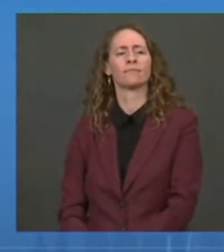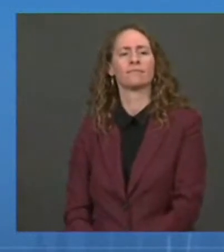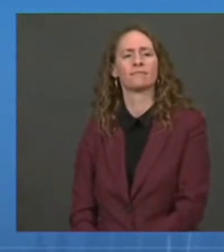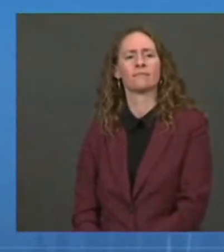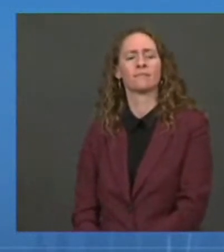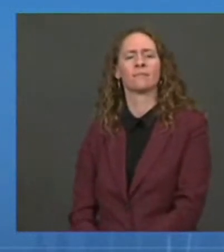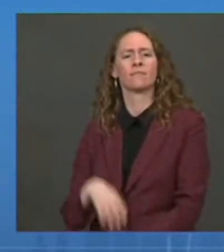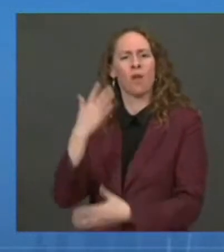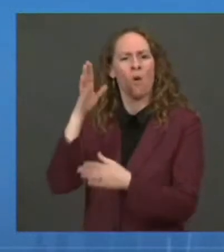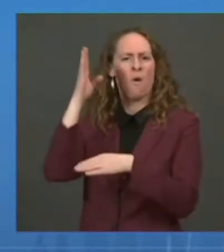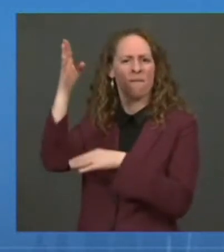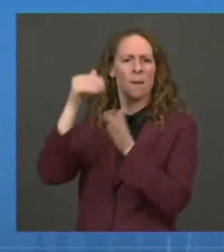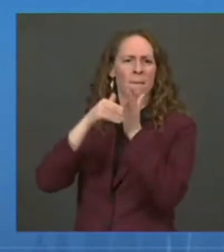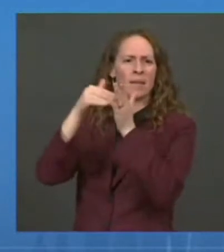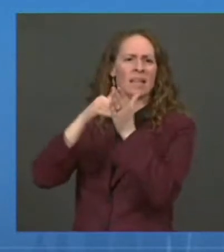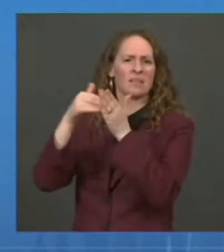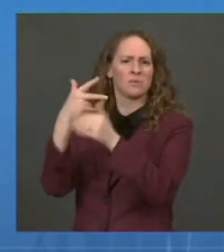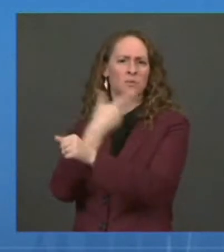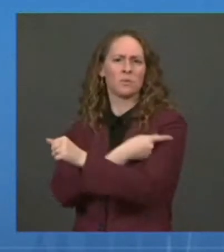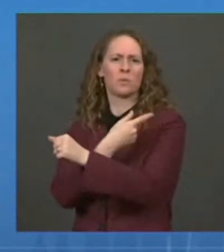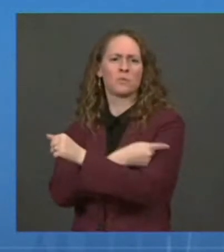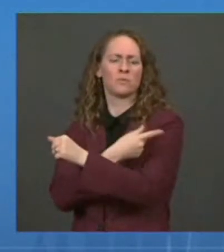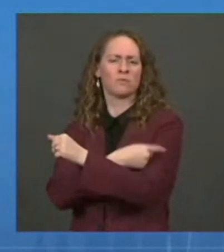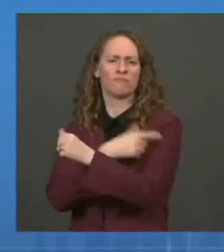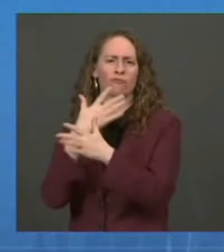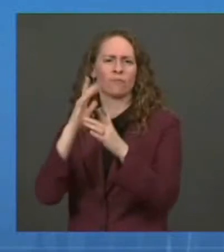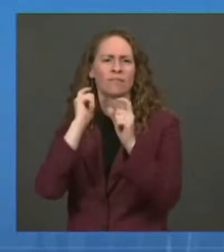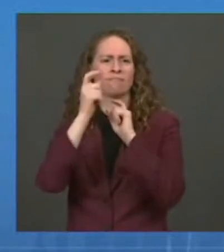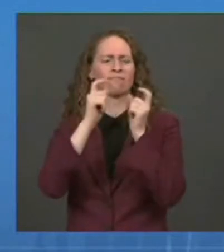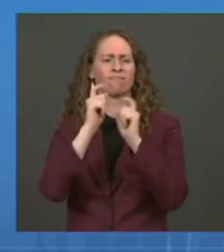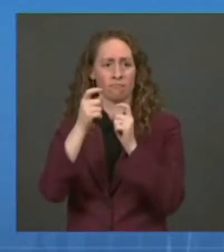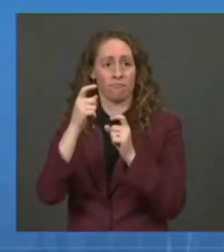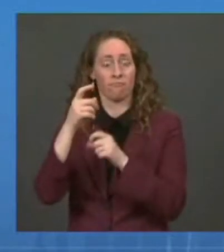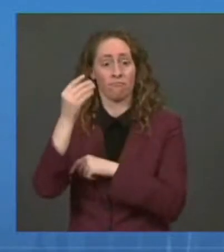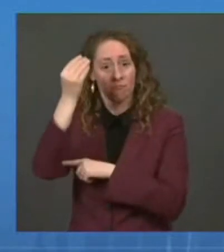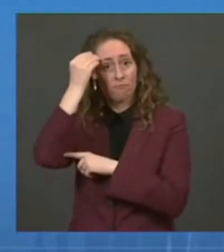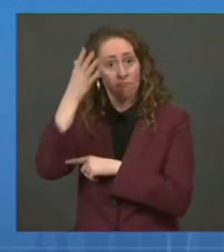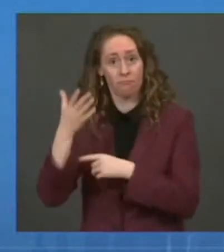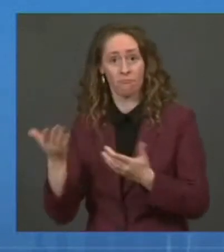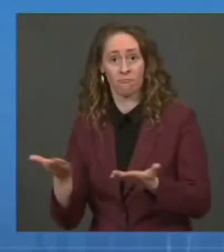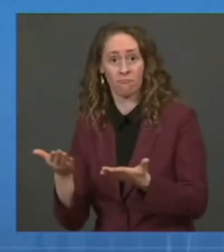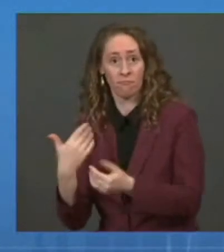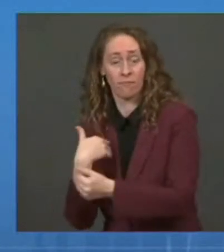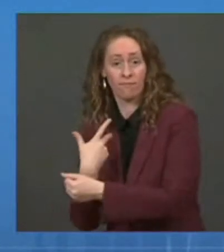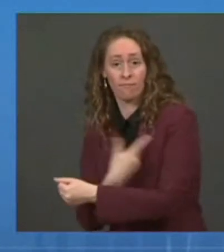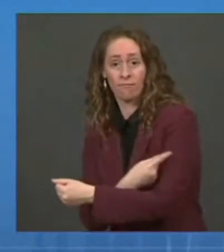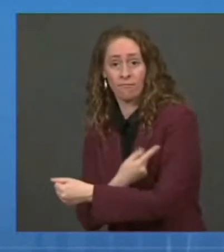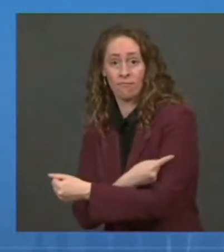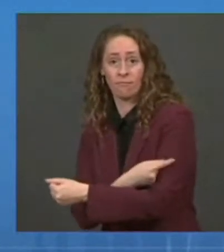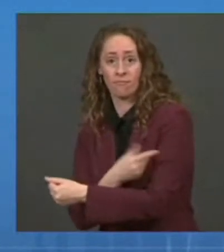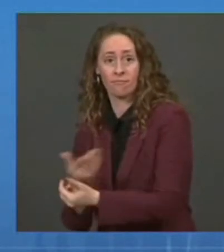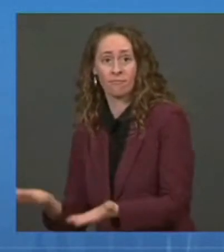THE WAY. WE'VE COMMITTED TO DONATE 1.2 BILLION DOSES TO THE WORLD. FOR CONTEXT THAT MEANS EVERY ONE SHOT THE BIDEN